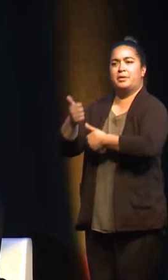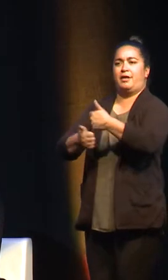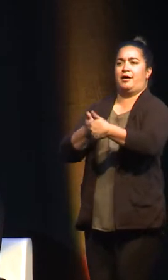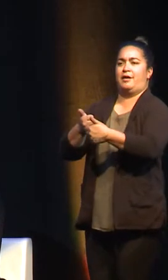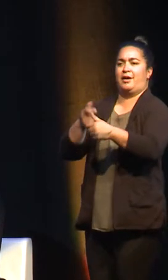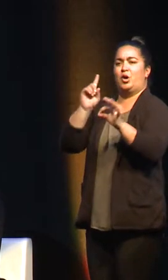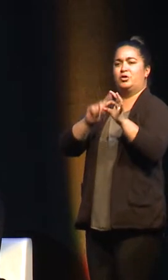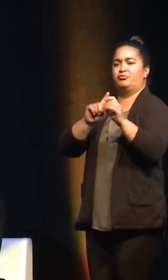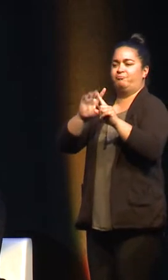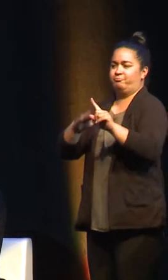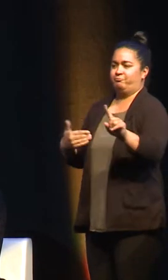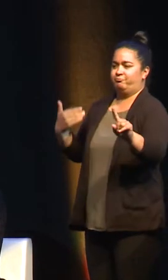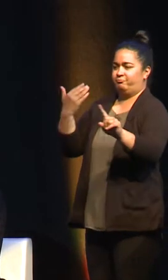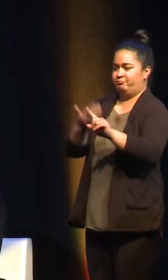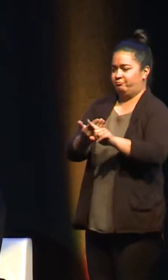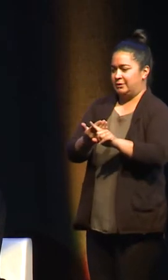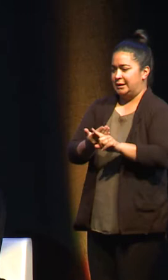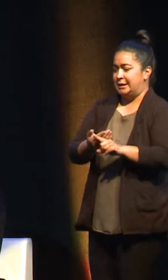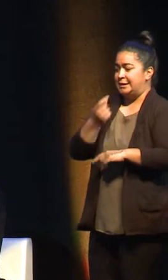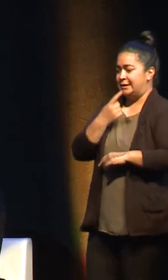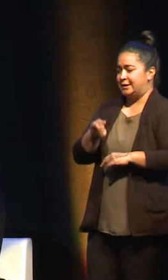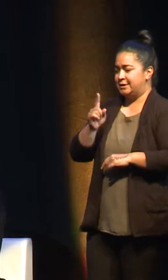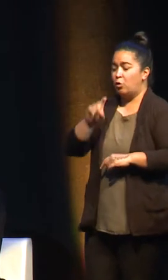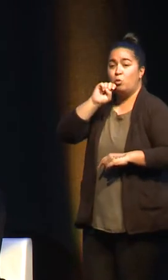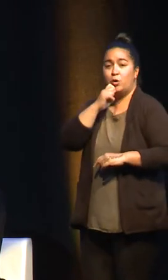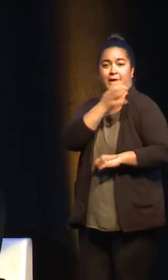of days, and it’s from Youssef. He says will our government fund a pilot project to